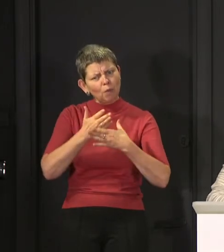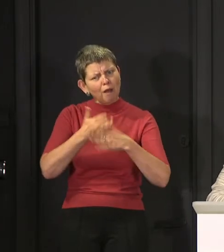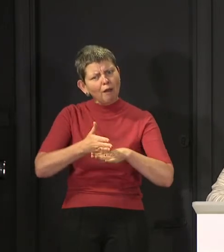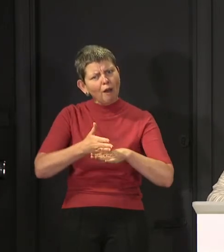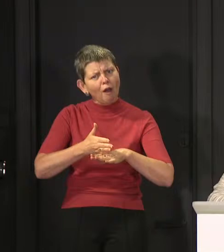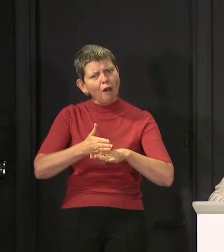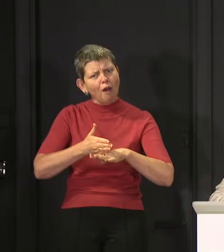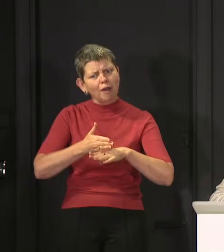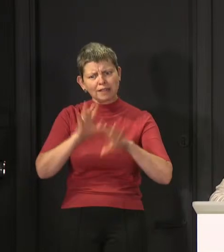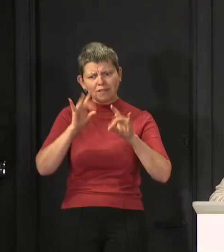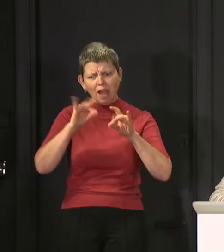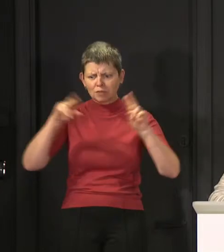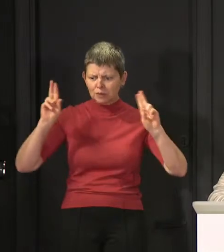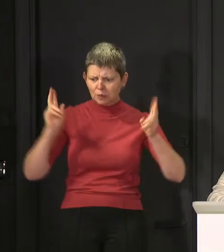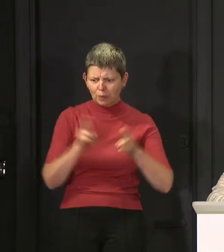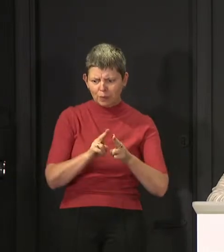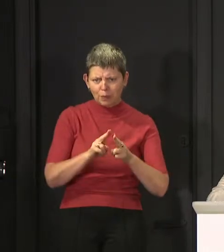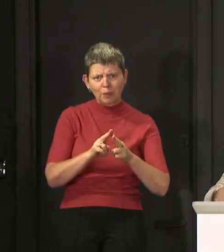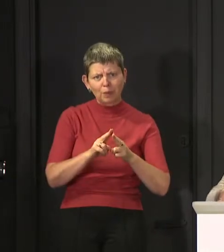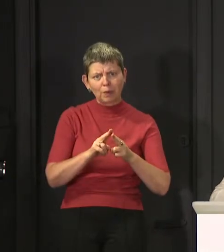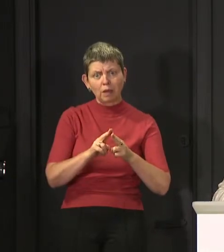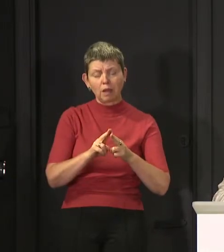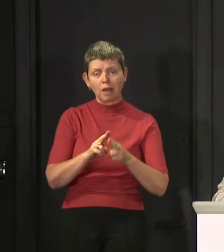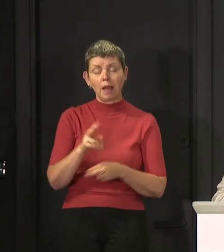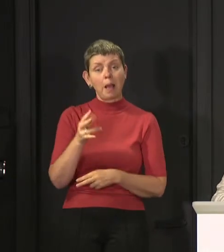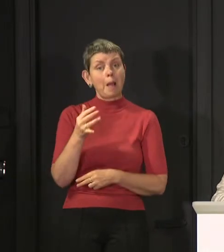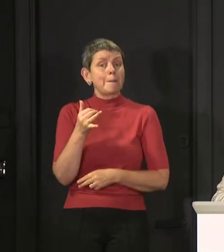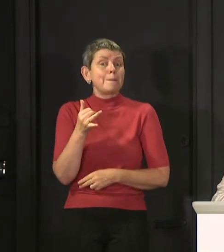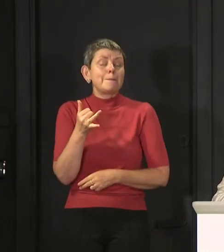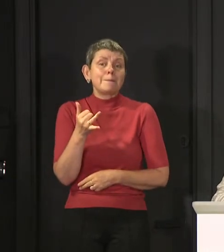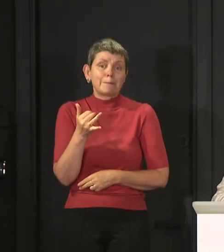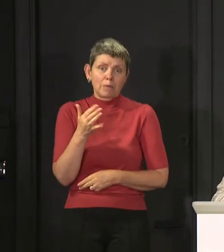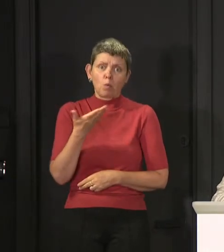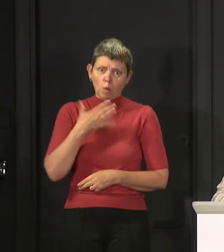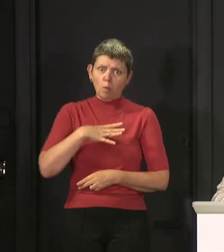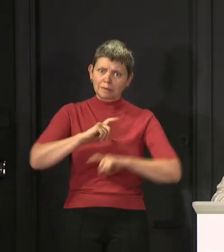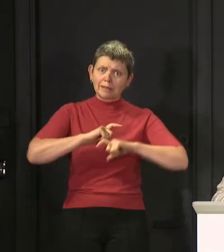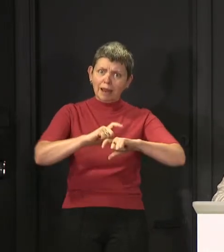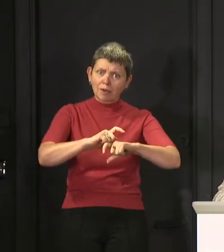decision-making is maybe not as fashionable across all government's as it once was, but